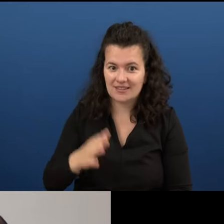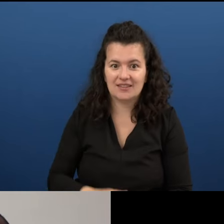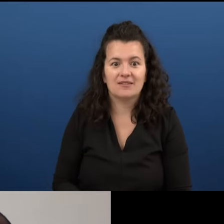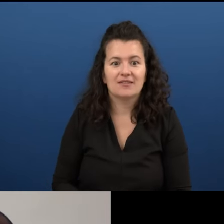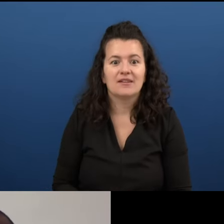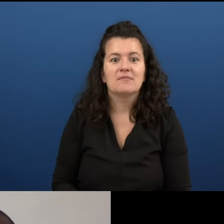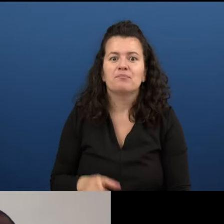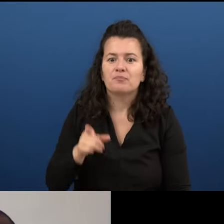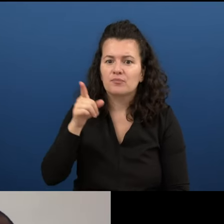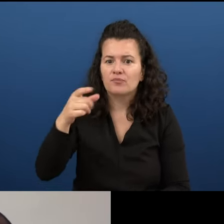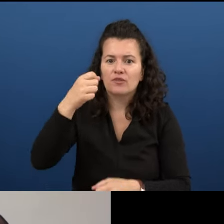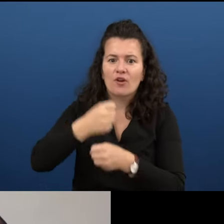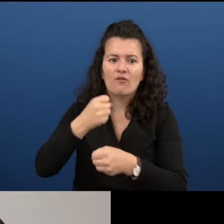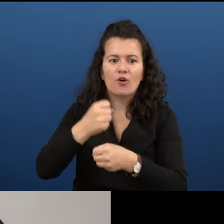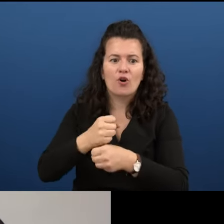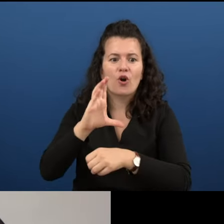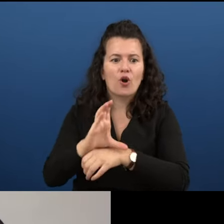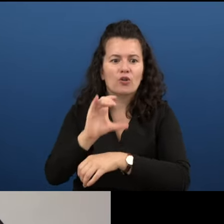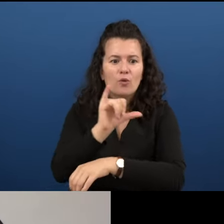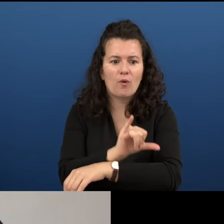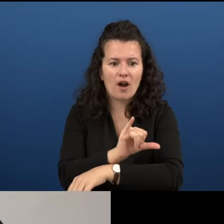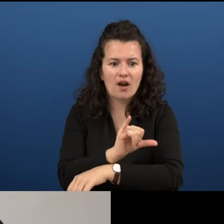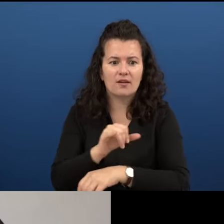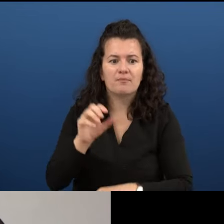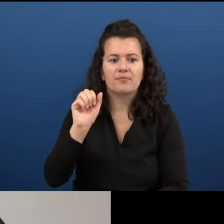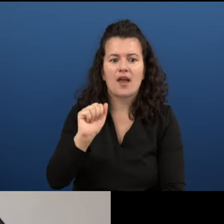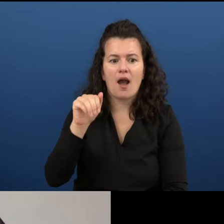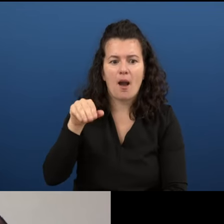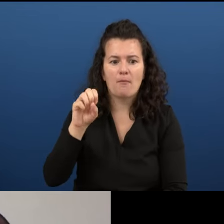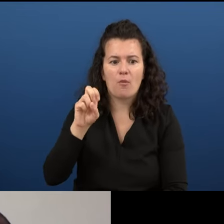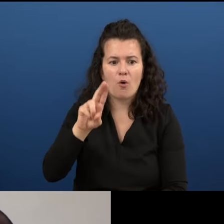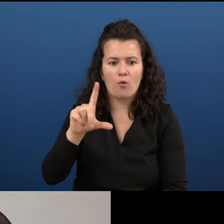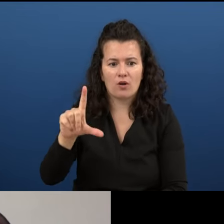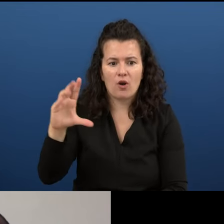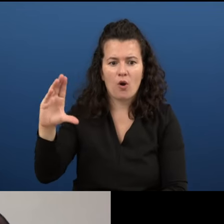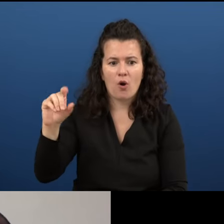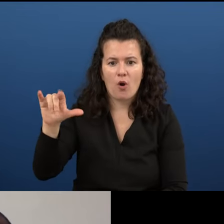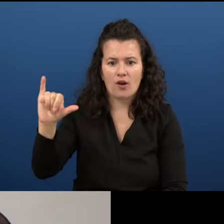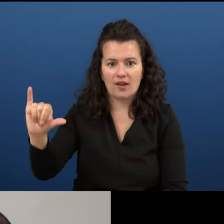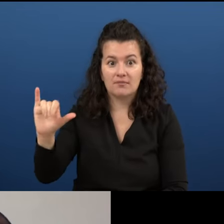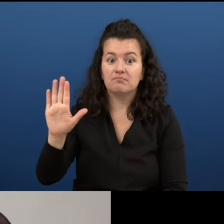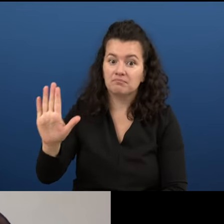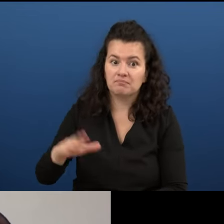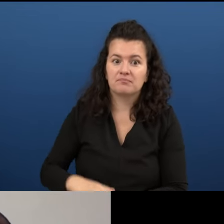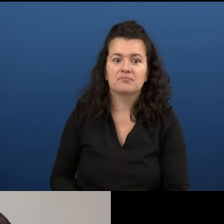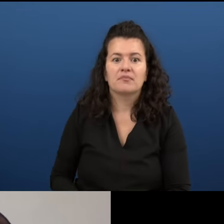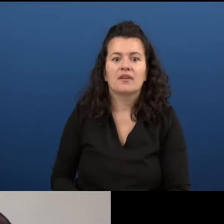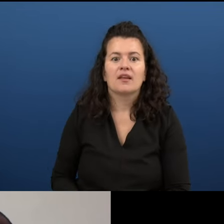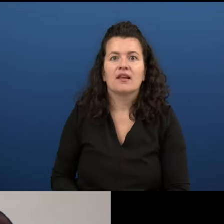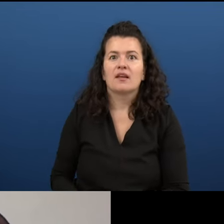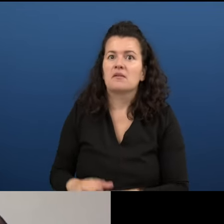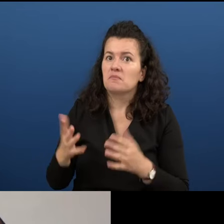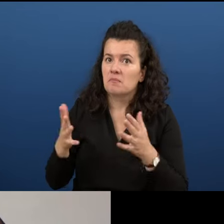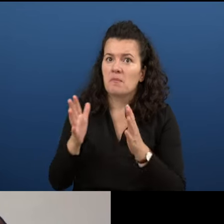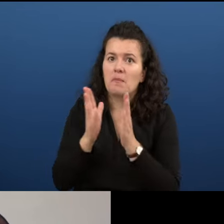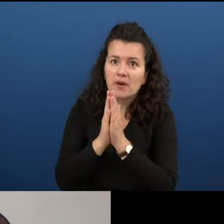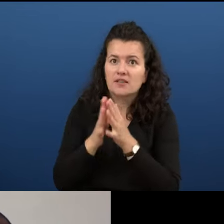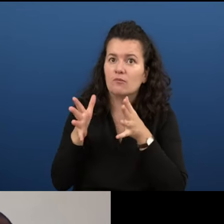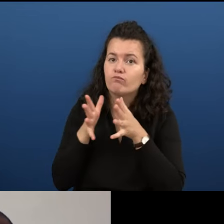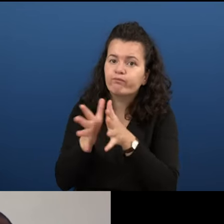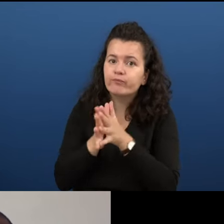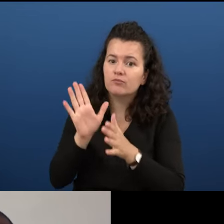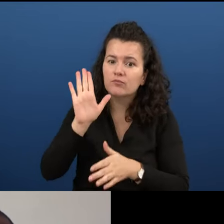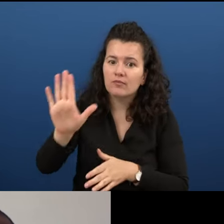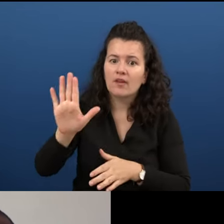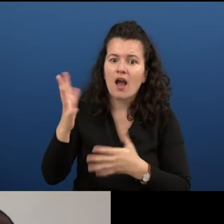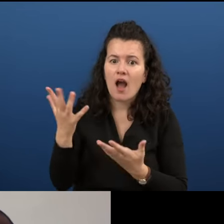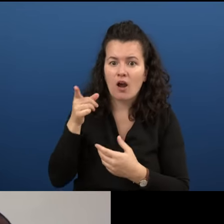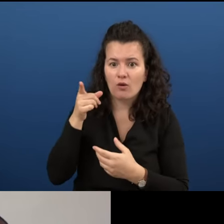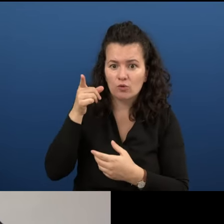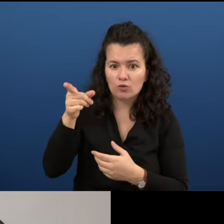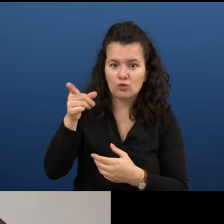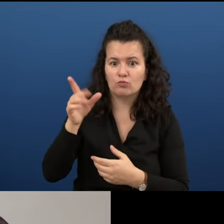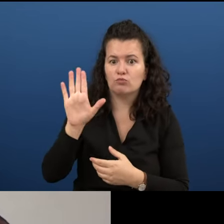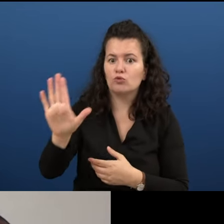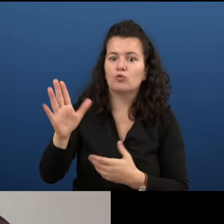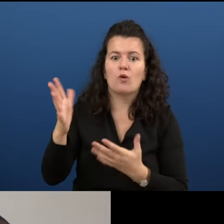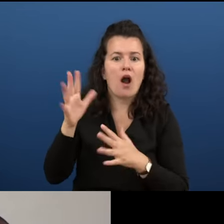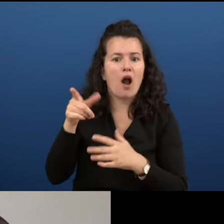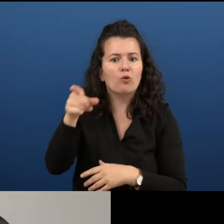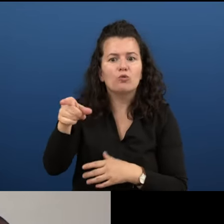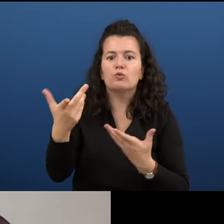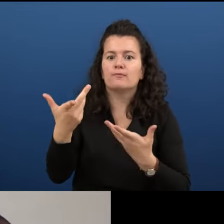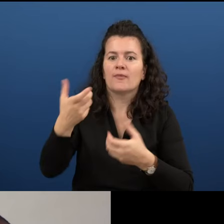of all, all of you a call, we have a worldwide level we have a DNI diversity and inclusion